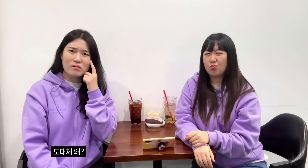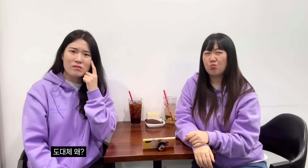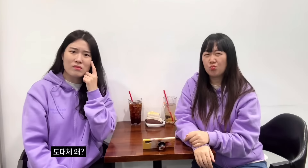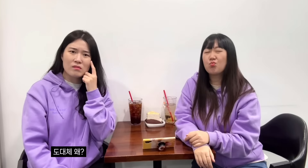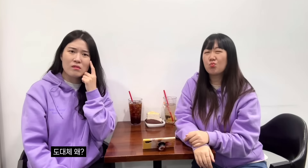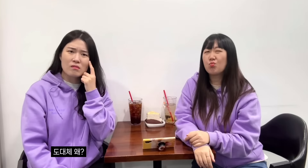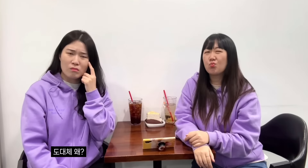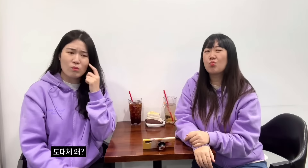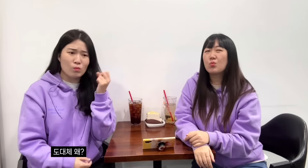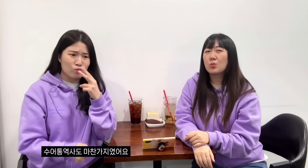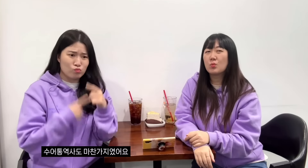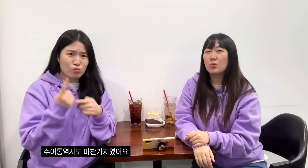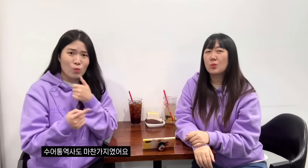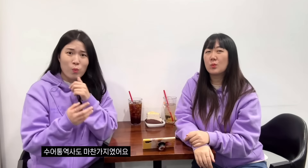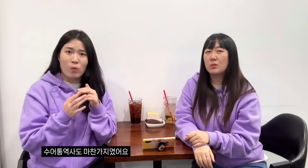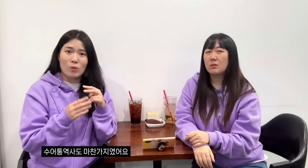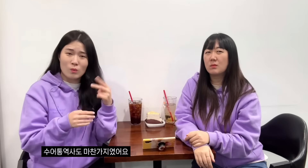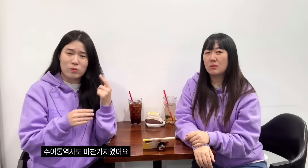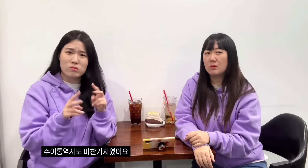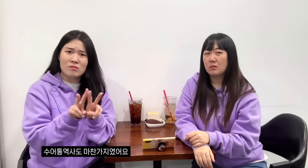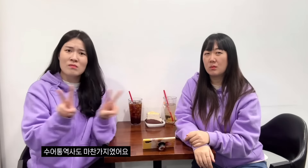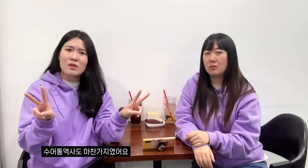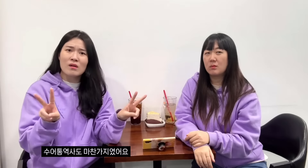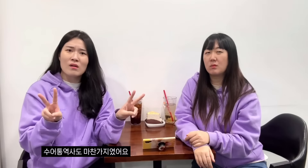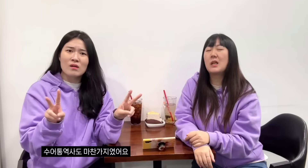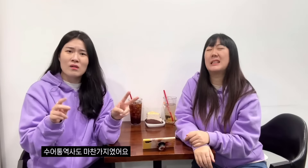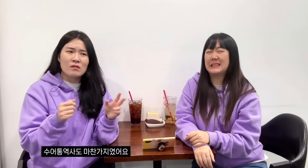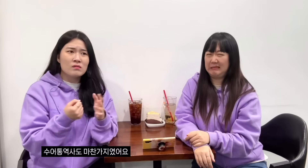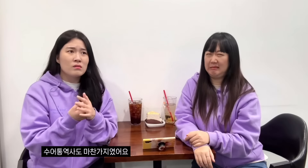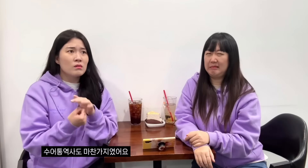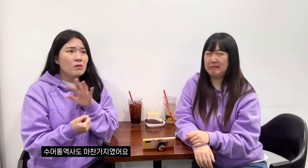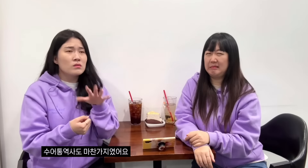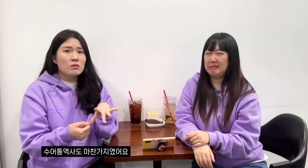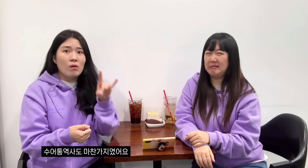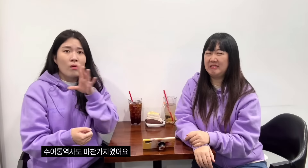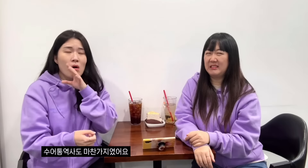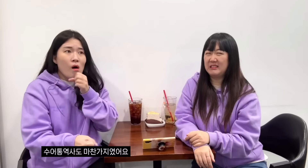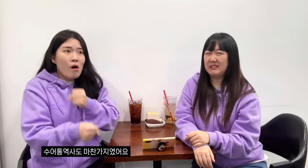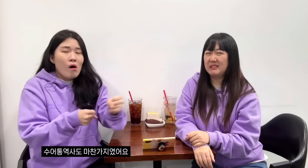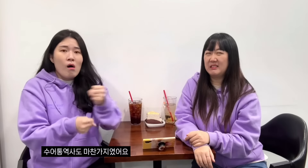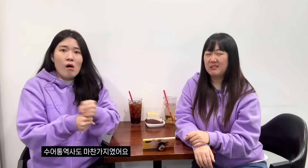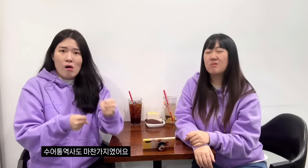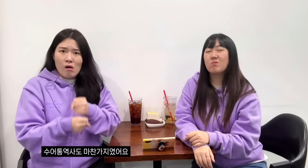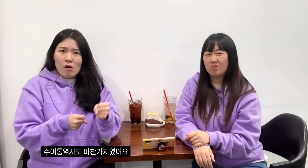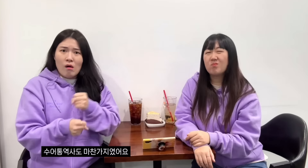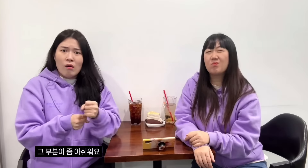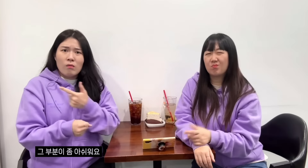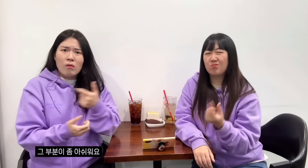Why? It was the same with the sign language interpreter.